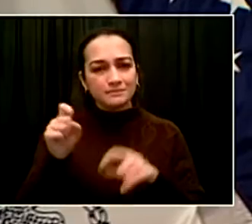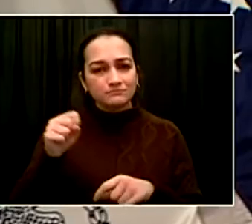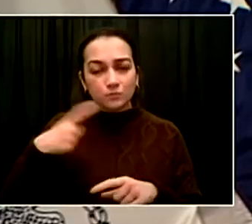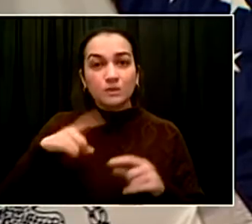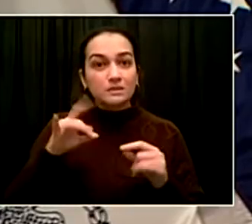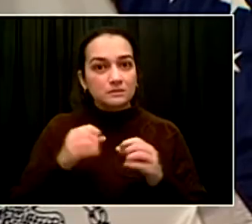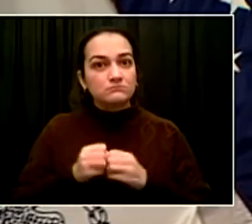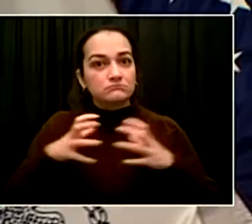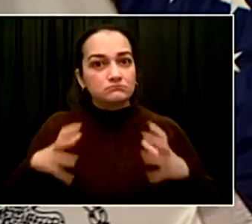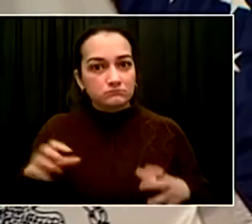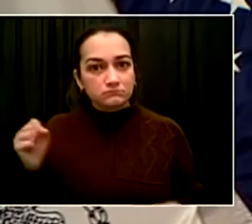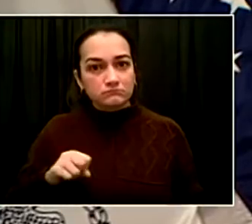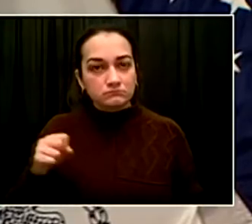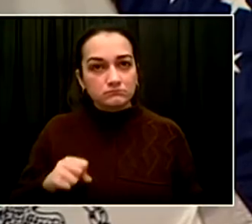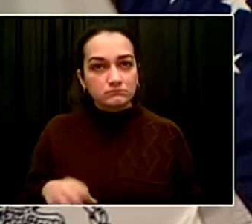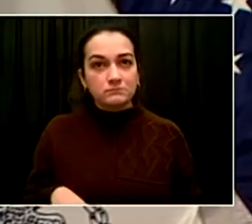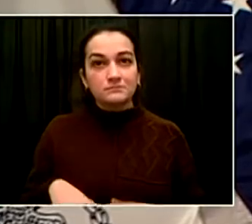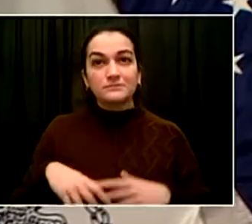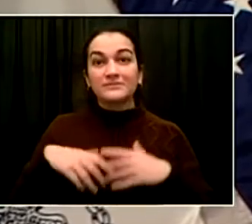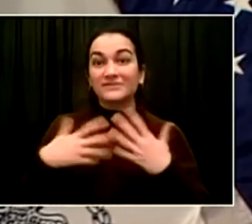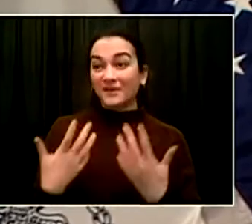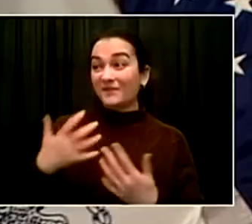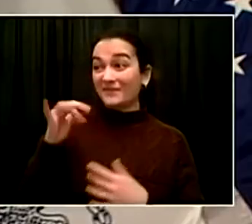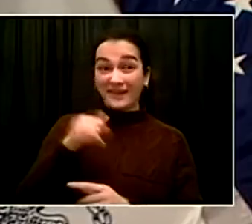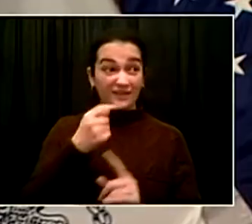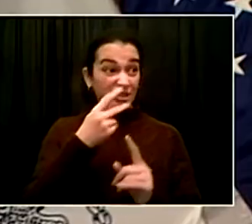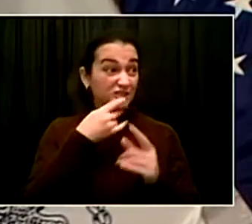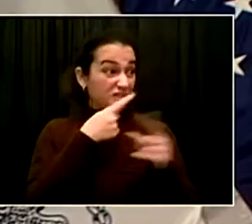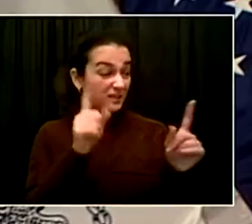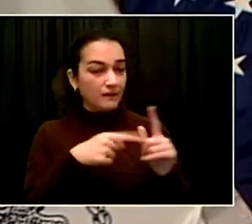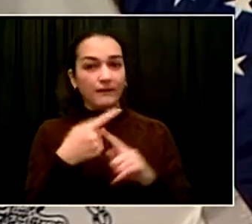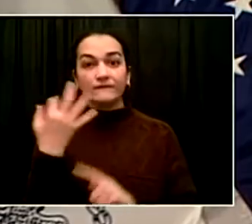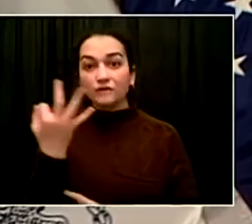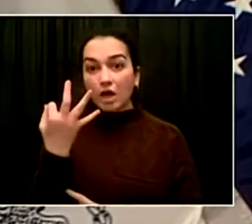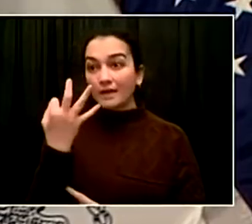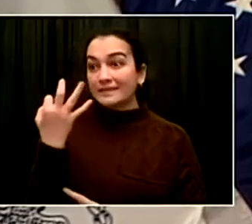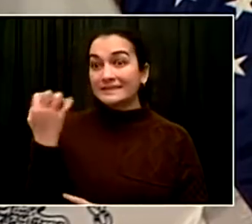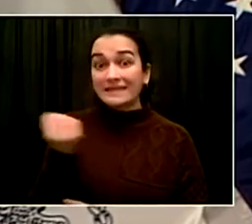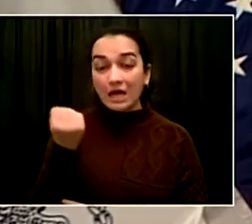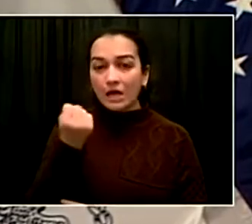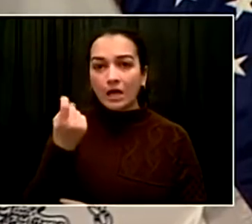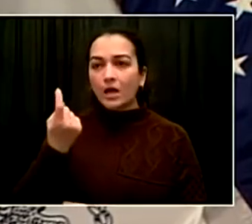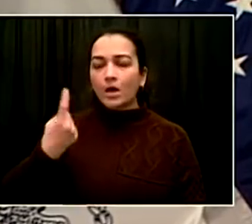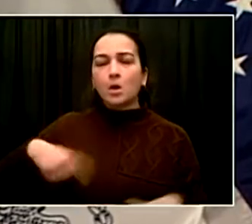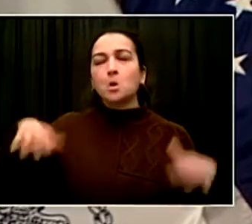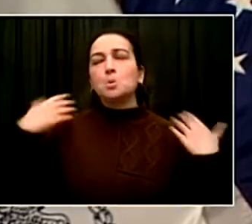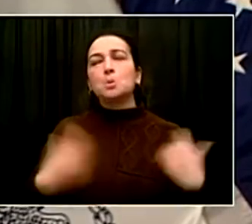SINCERE BUT CHANGE IN A VERY UNEXPECTED WAY IN A MATTER OF